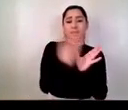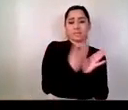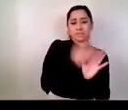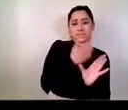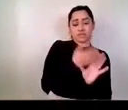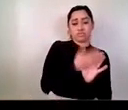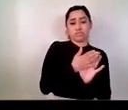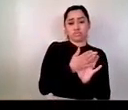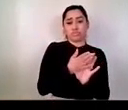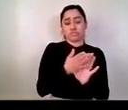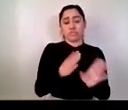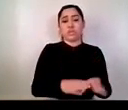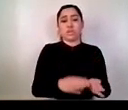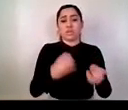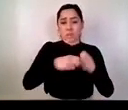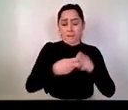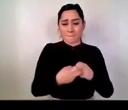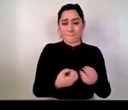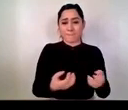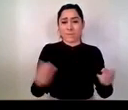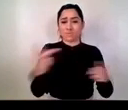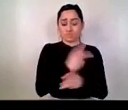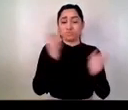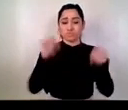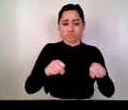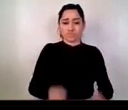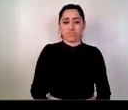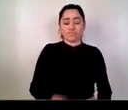Every 90 minutes in normal sleeper cycles between two major categories of sleep